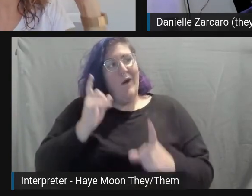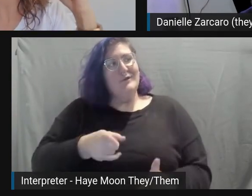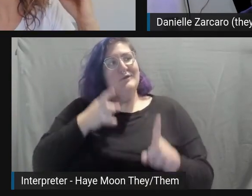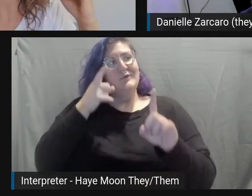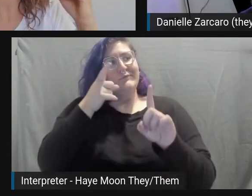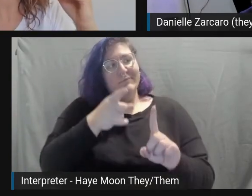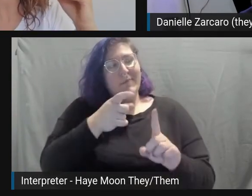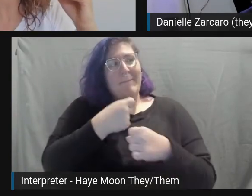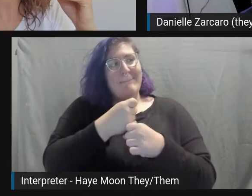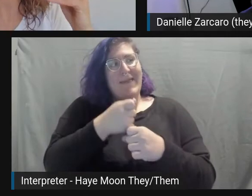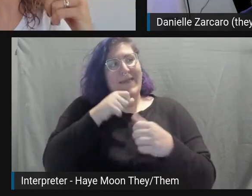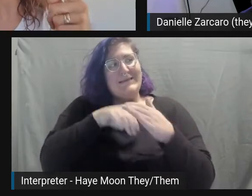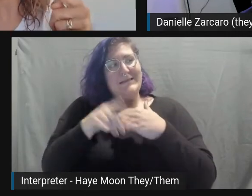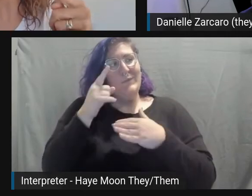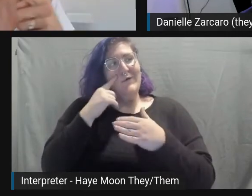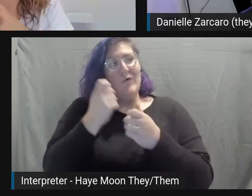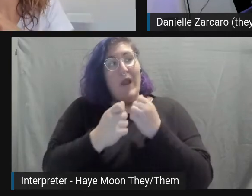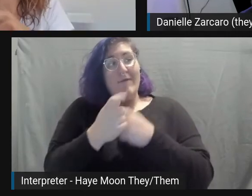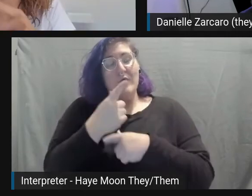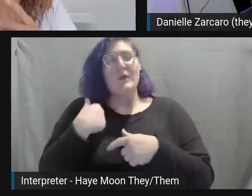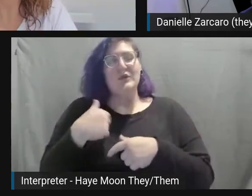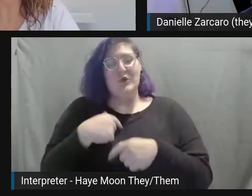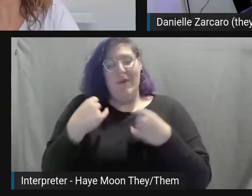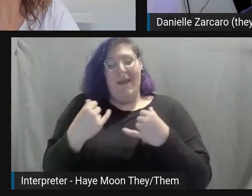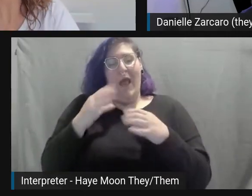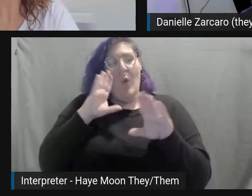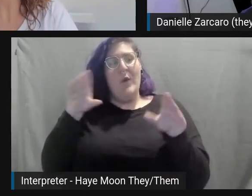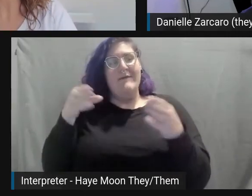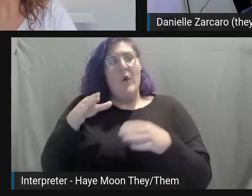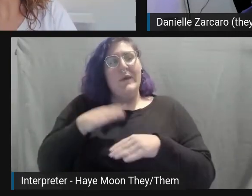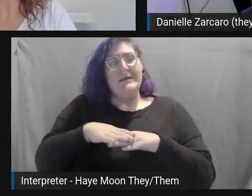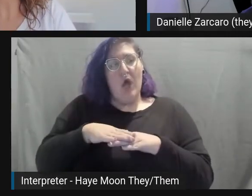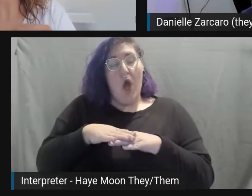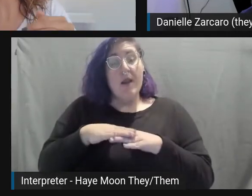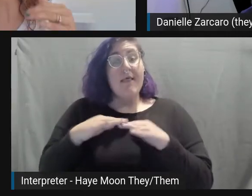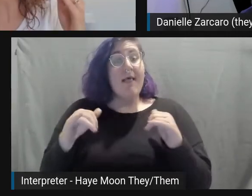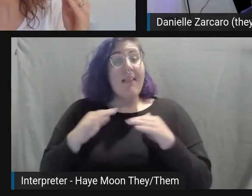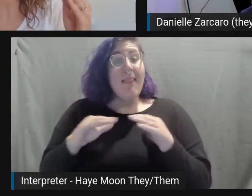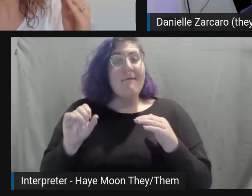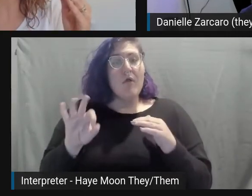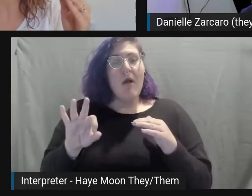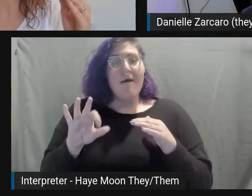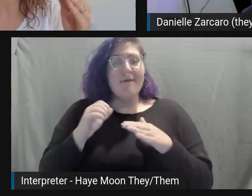the level of accessibility and trust, just like someone asked, is at the highest caliber.